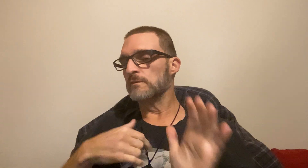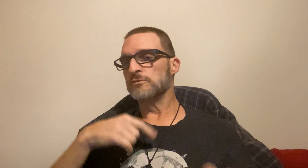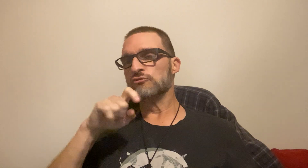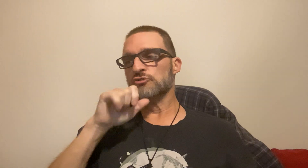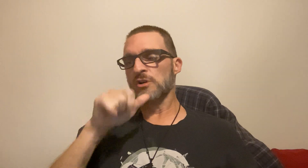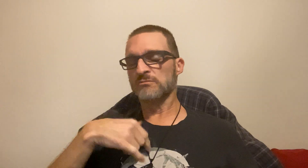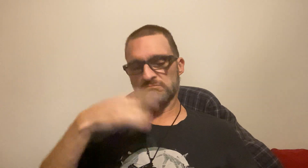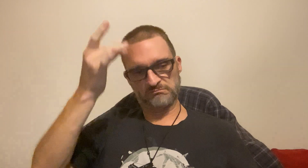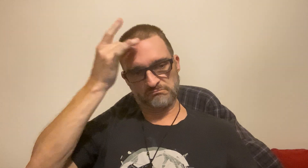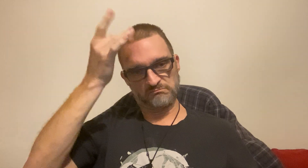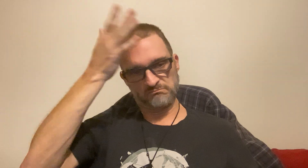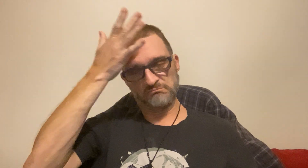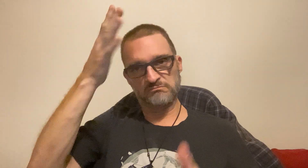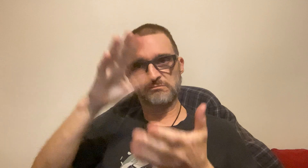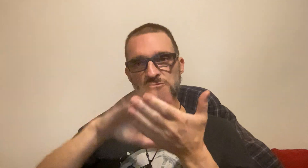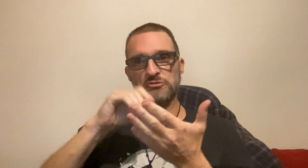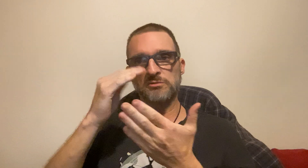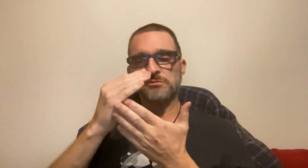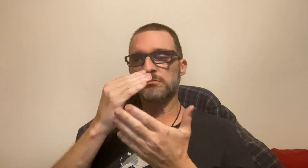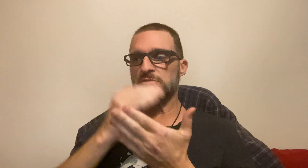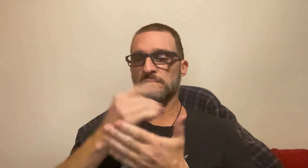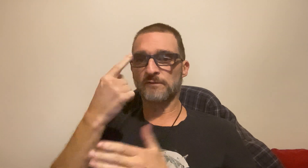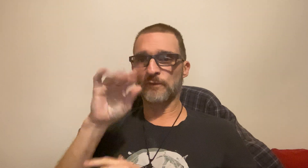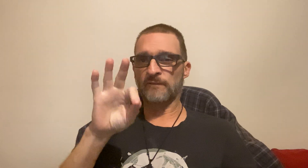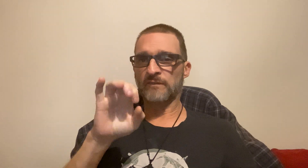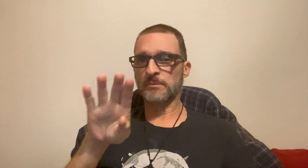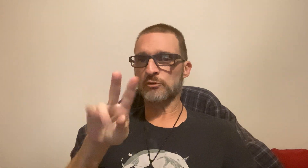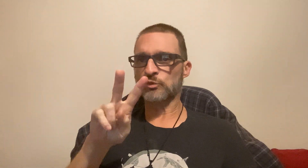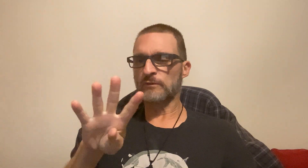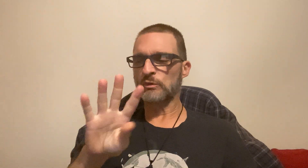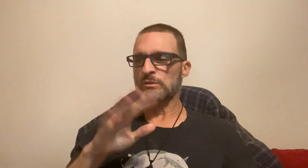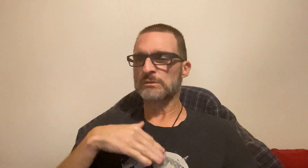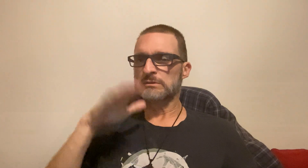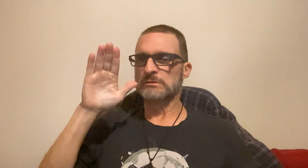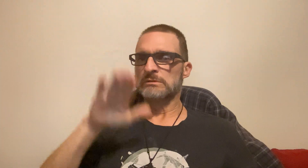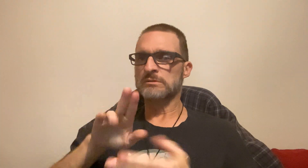I realized I should not have been doing that. I learned my lesson and will keep that in mind for February 24.